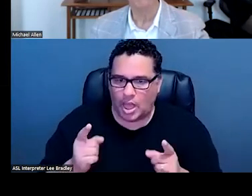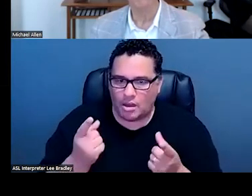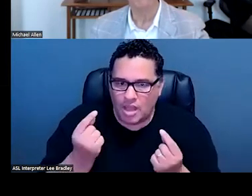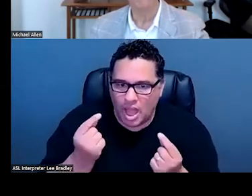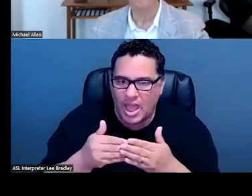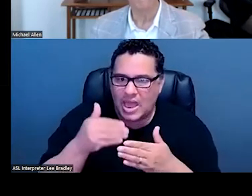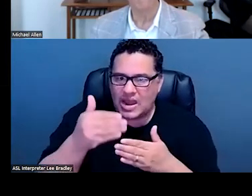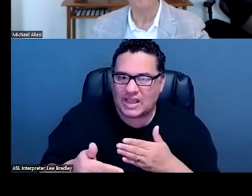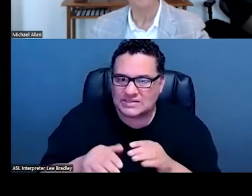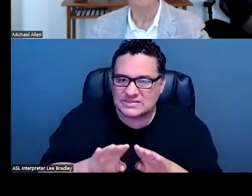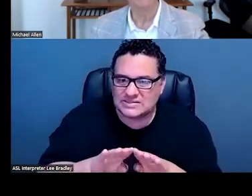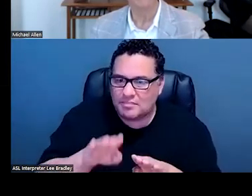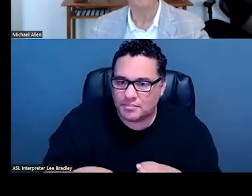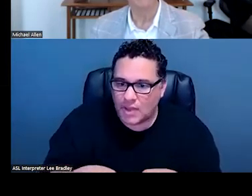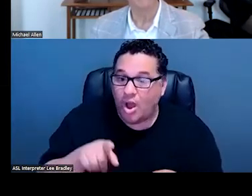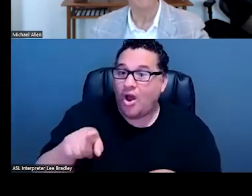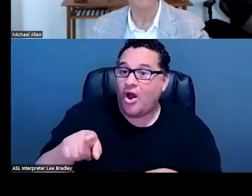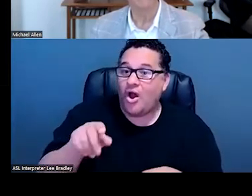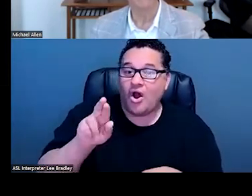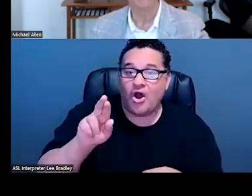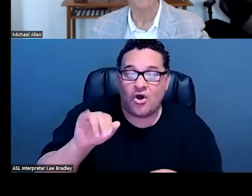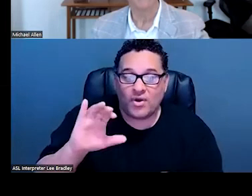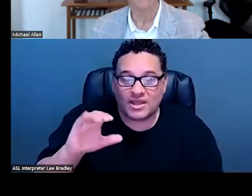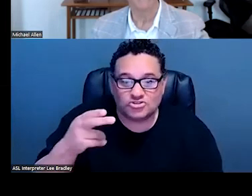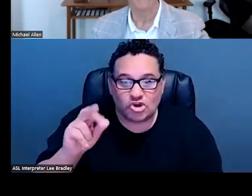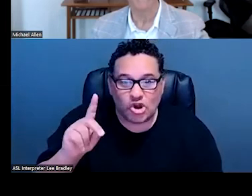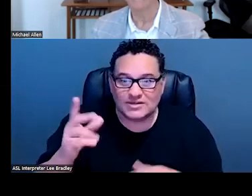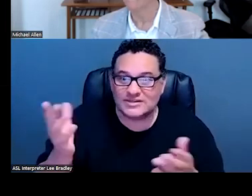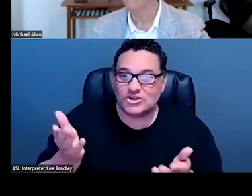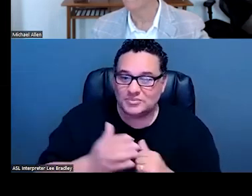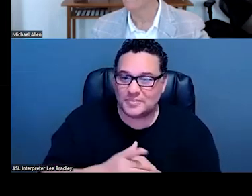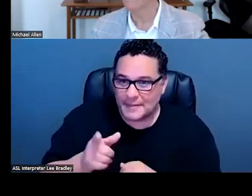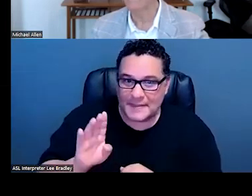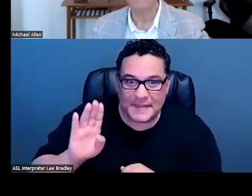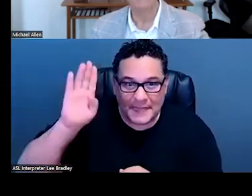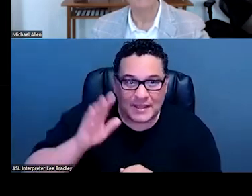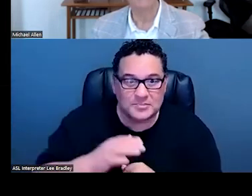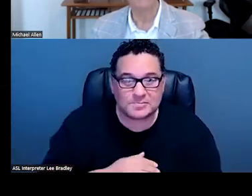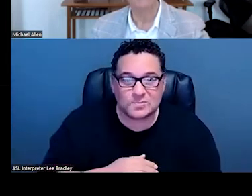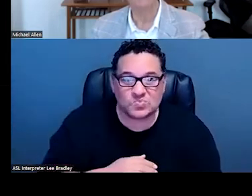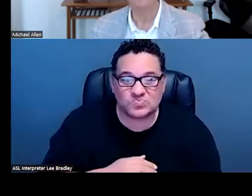HE HAS HIS HAND RAISED. >> YEAH. GO AHEAD. >> CAN I RAISE MINE. I JUST WANT TO,